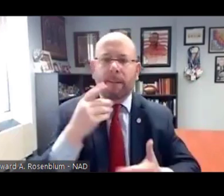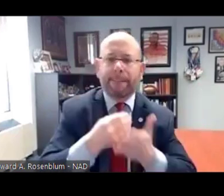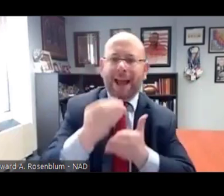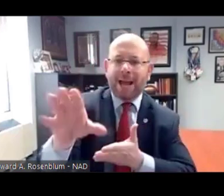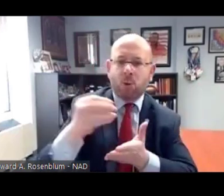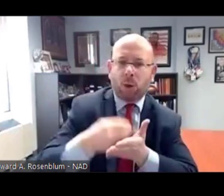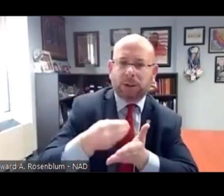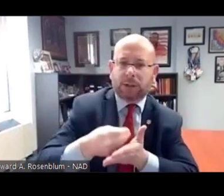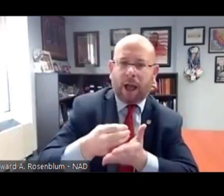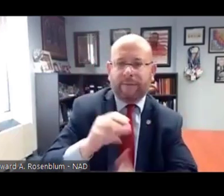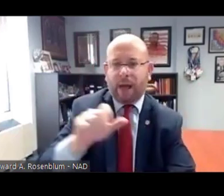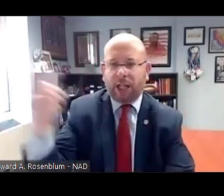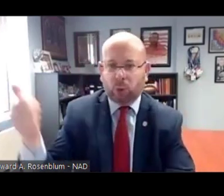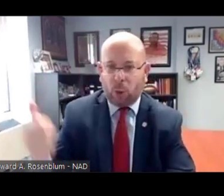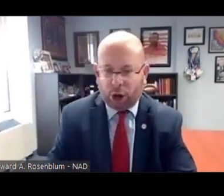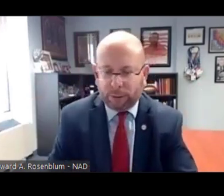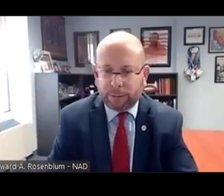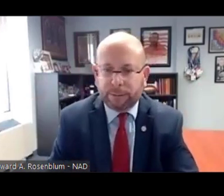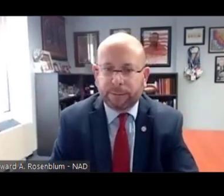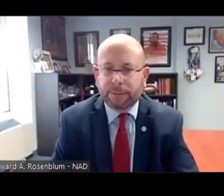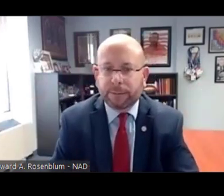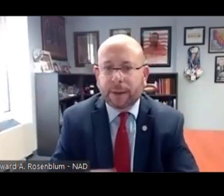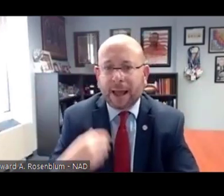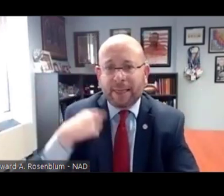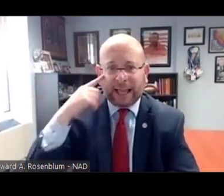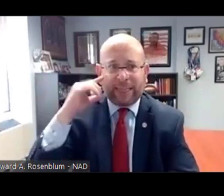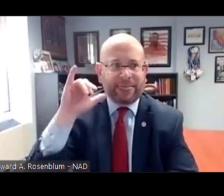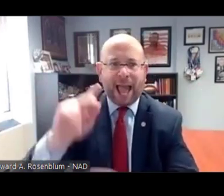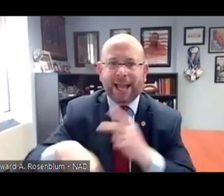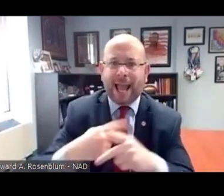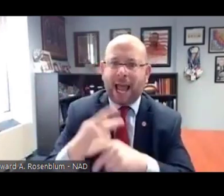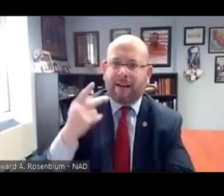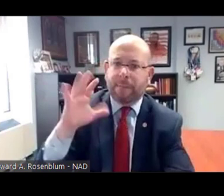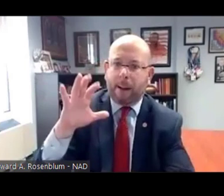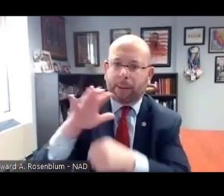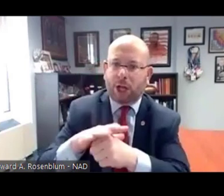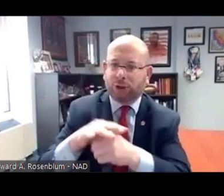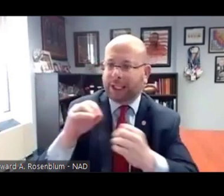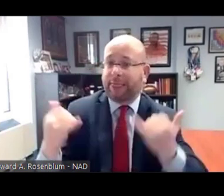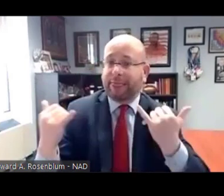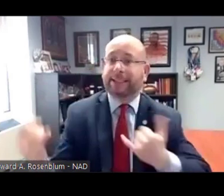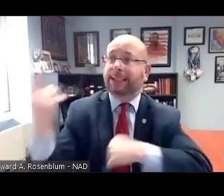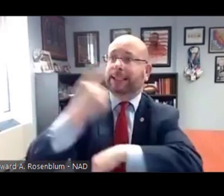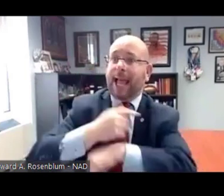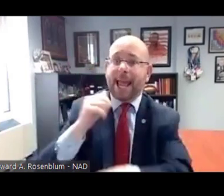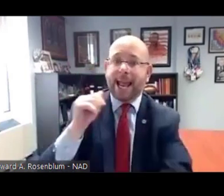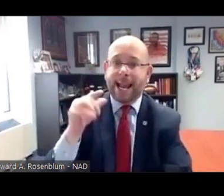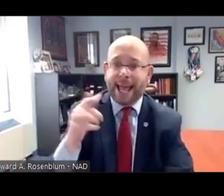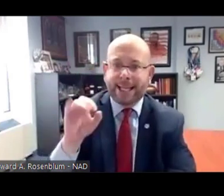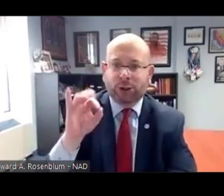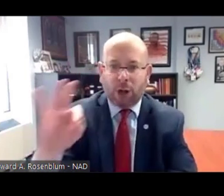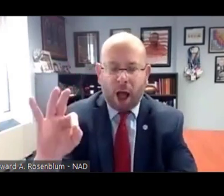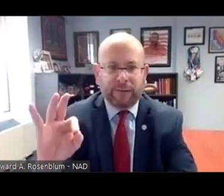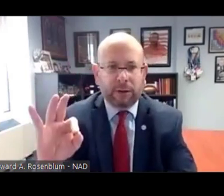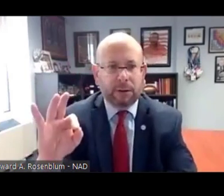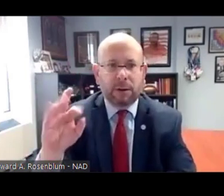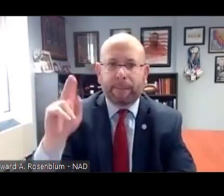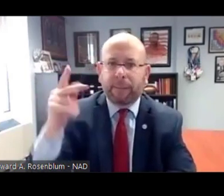and work in tandem with each other so we can not only fix this but fix other matters as well.